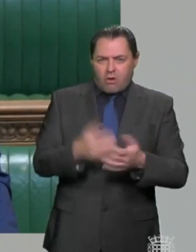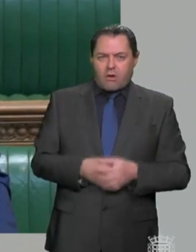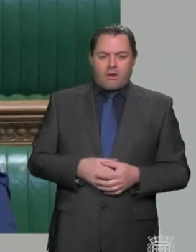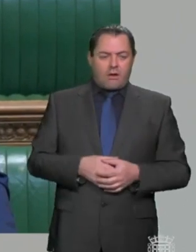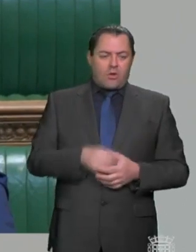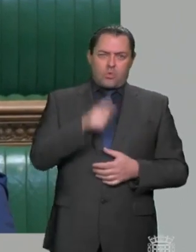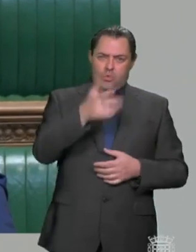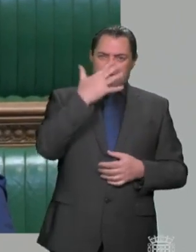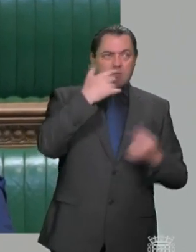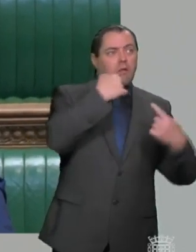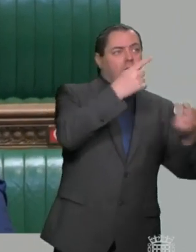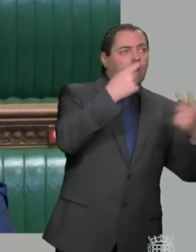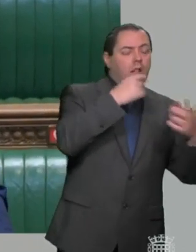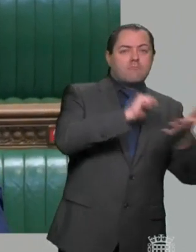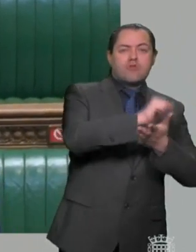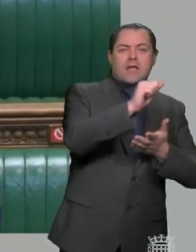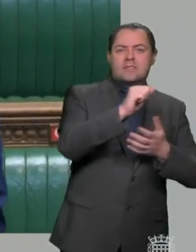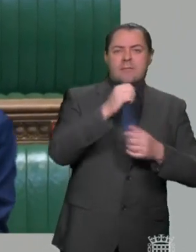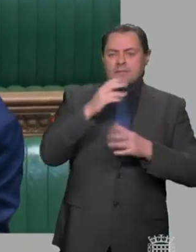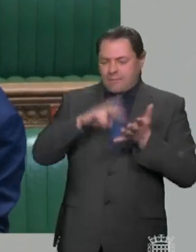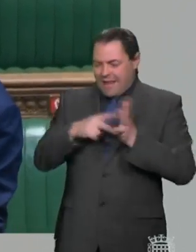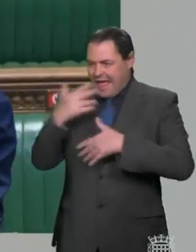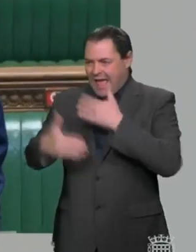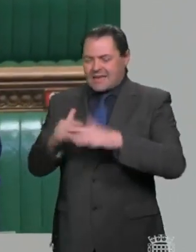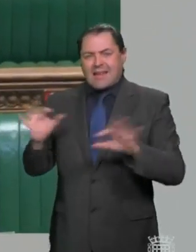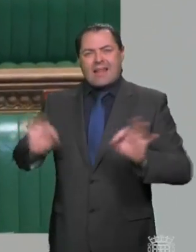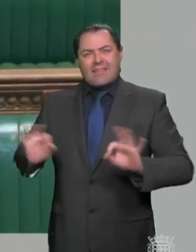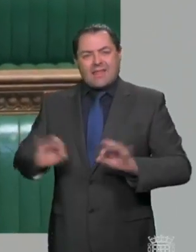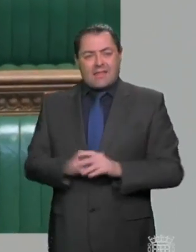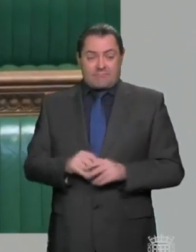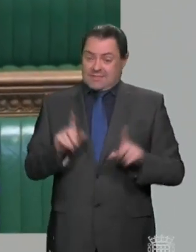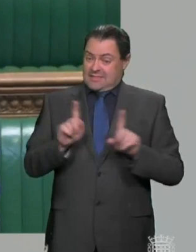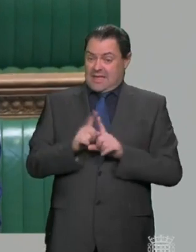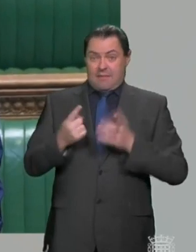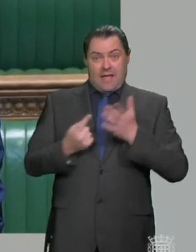not a plan. In the last 24 hours, we have seen the same mistakes made again,